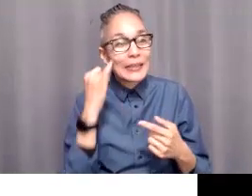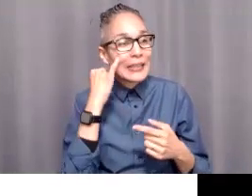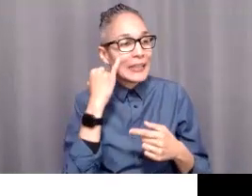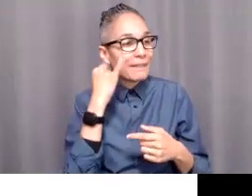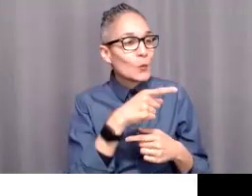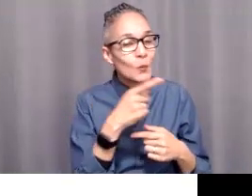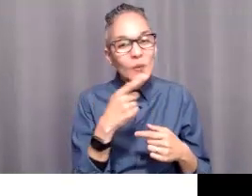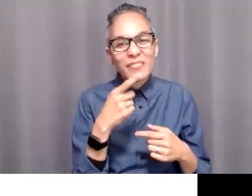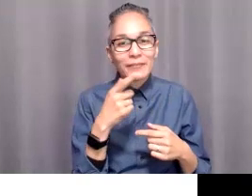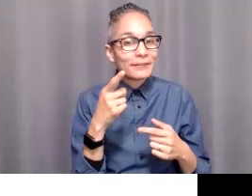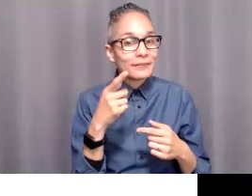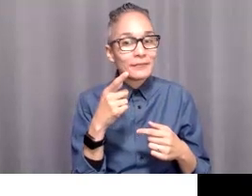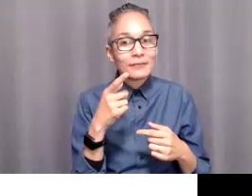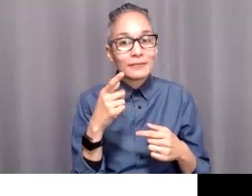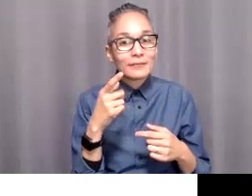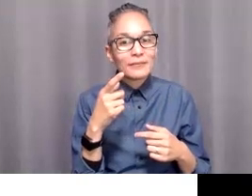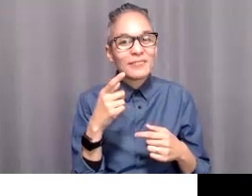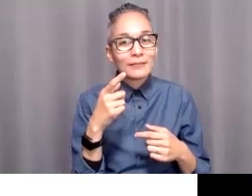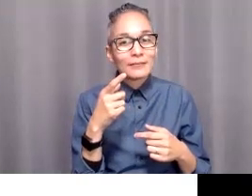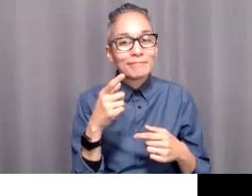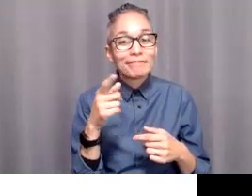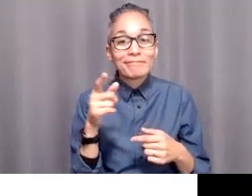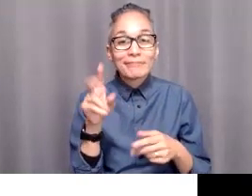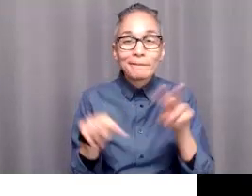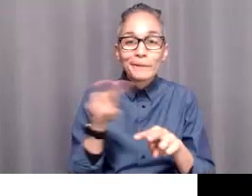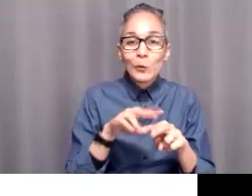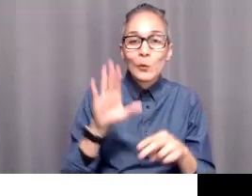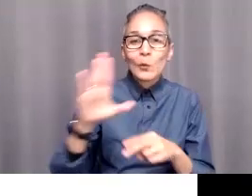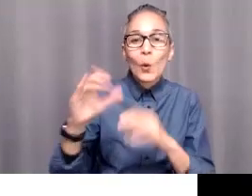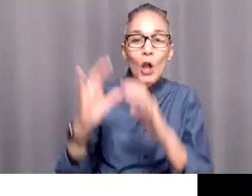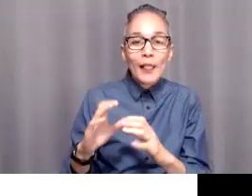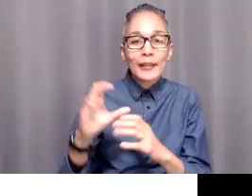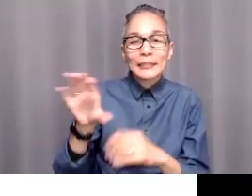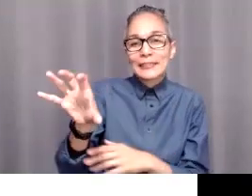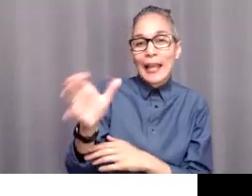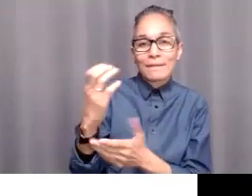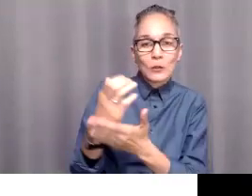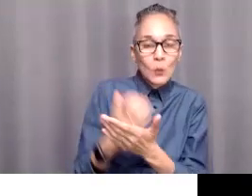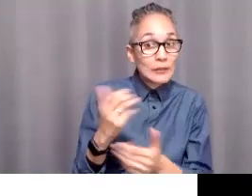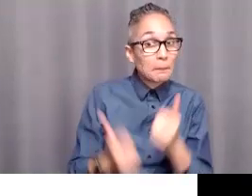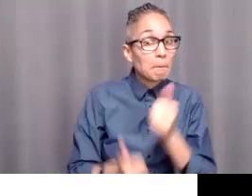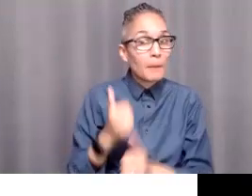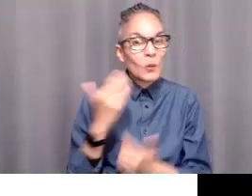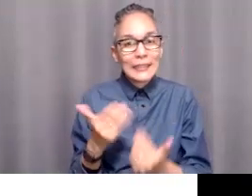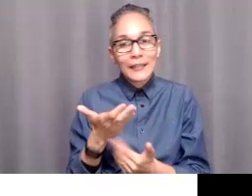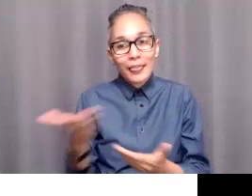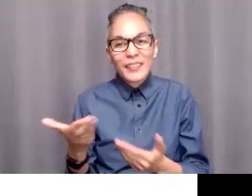you know, looked at any of your colleagues, Canvas courses. Right. The easiest thing to look at are announcements.